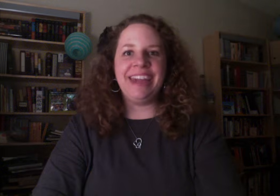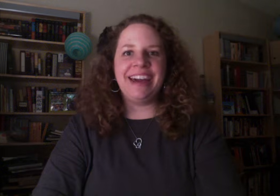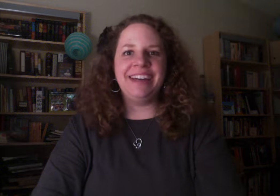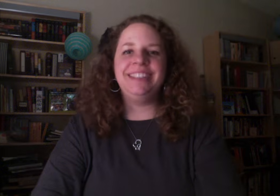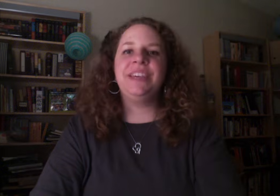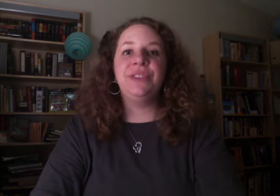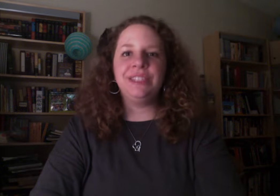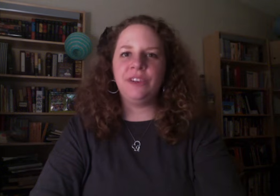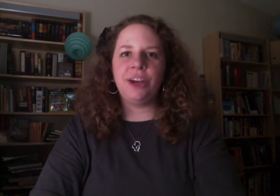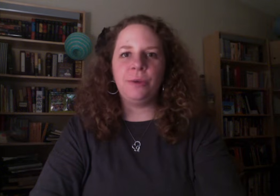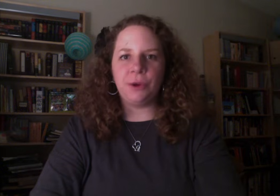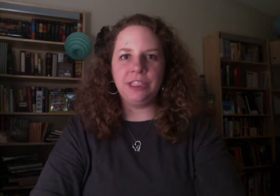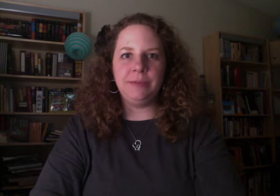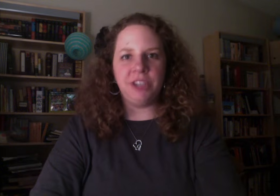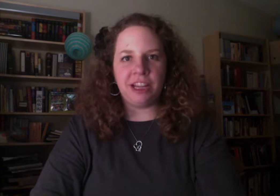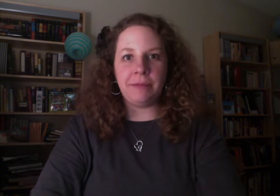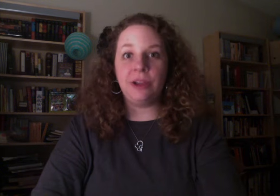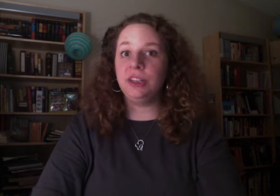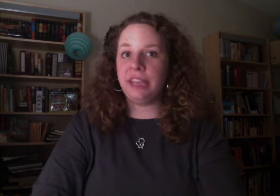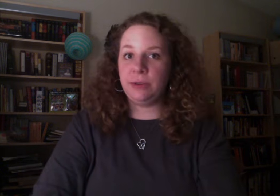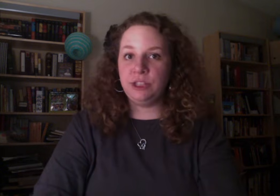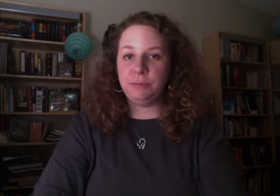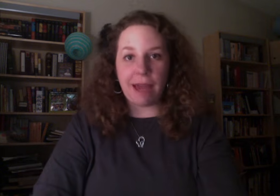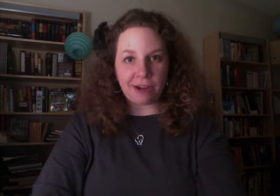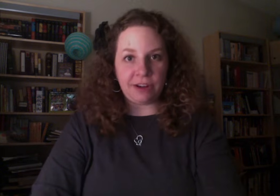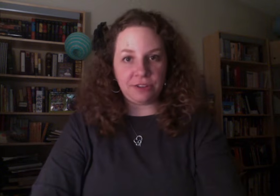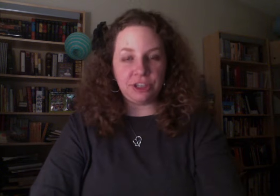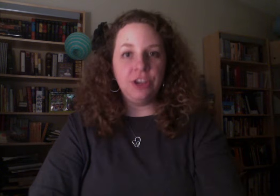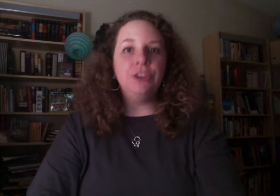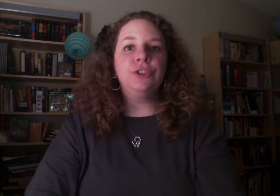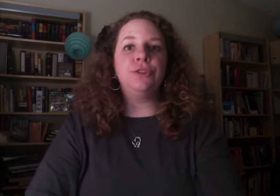Hey guys! In this video we're going to be talking about your language background.